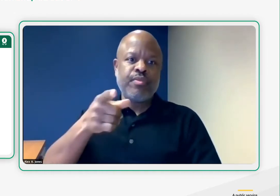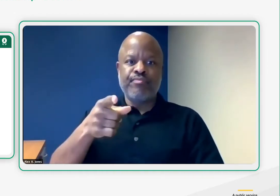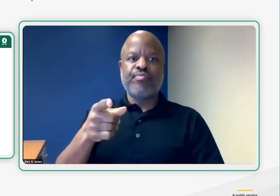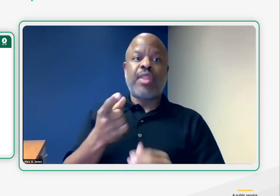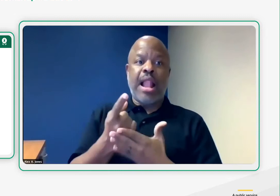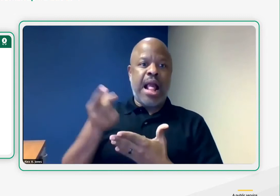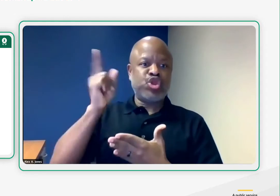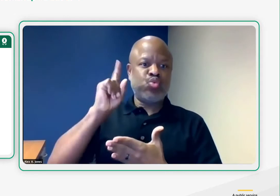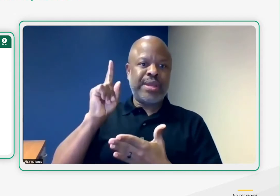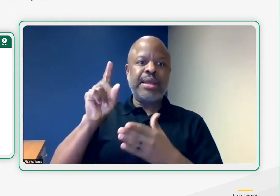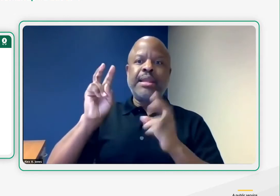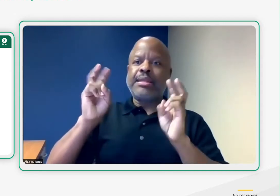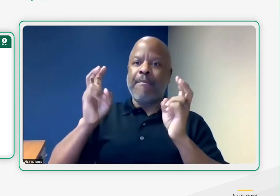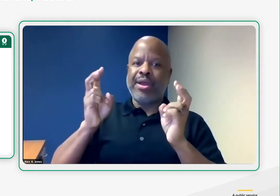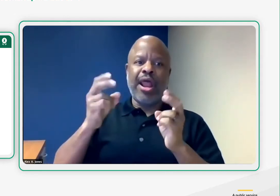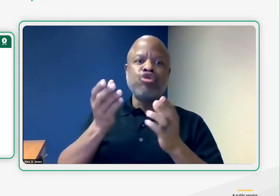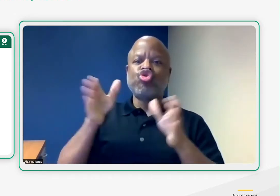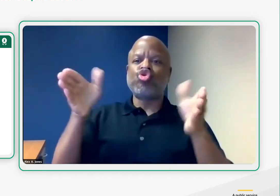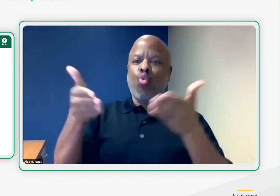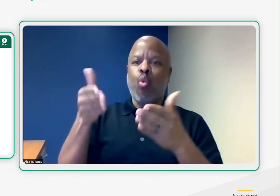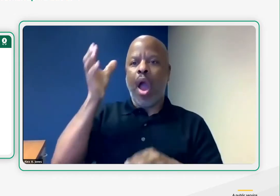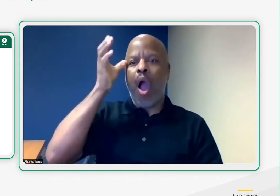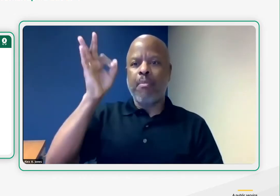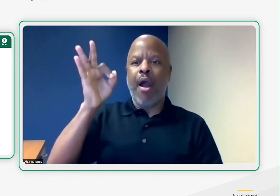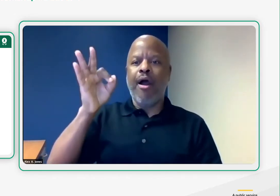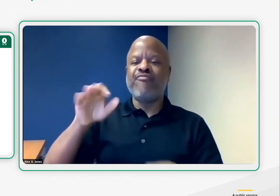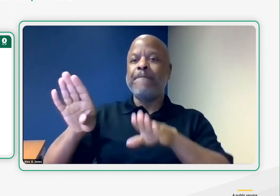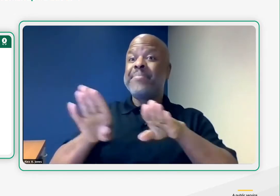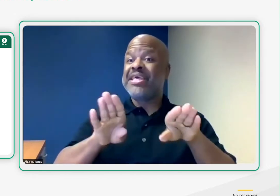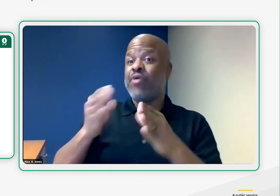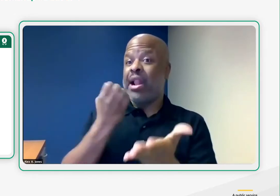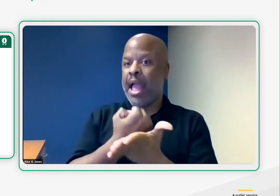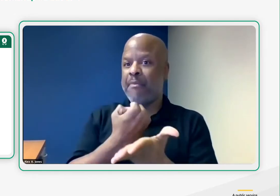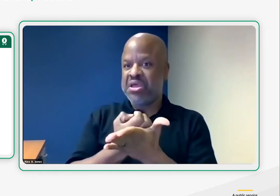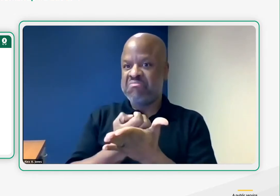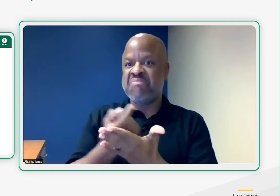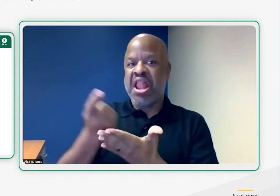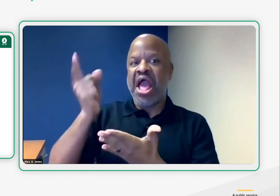Now again, as I mentioned before, the topic that we introduced last week was on behavioral economics.